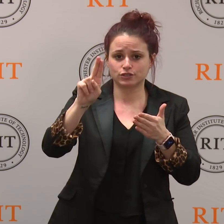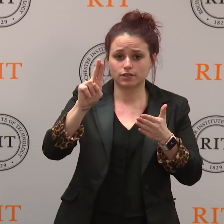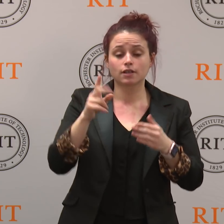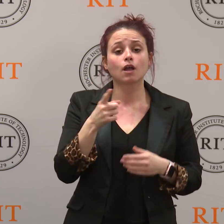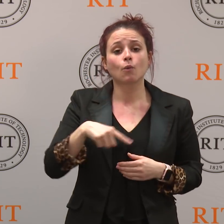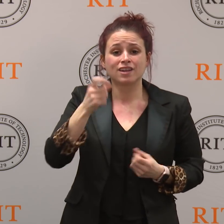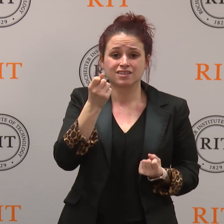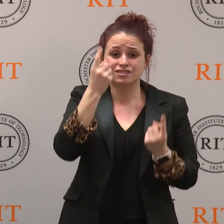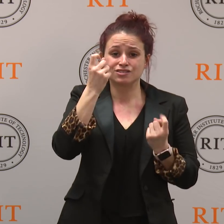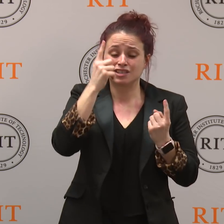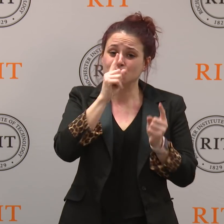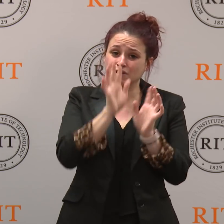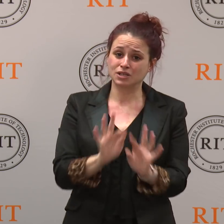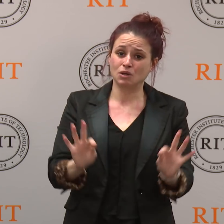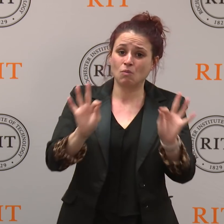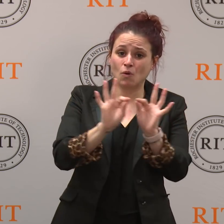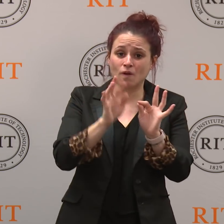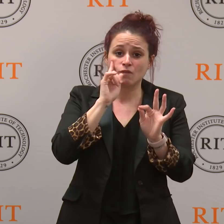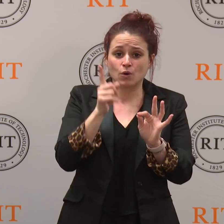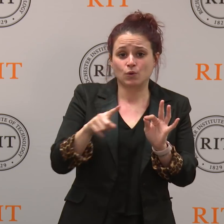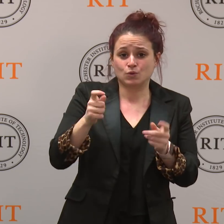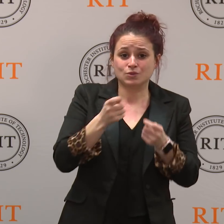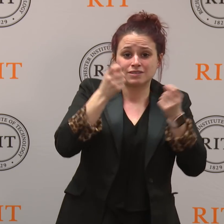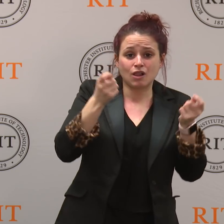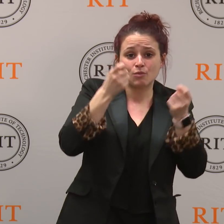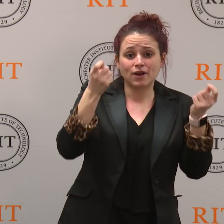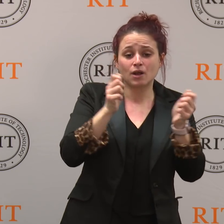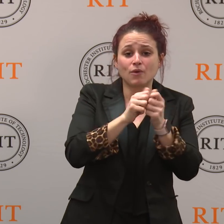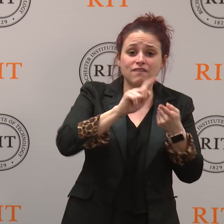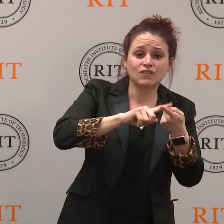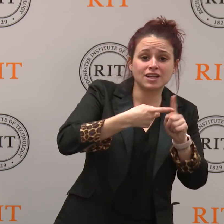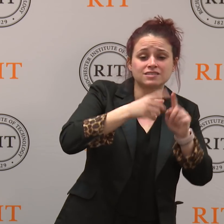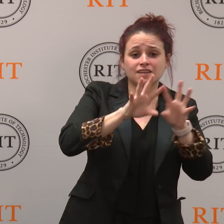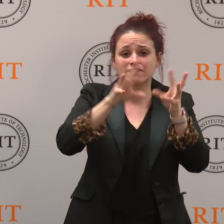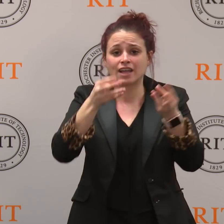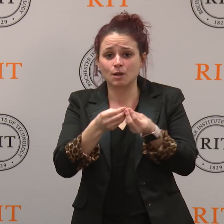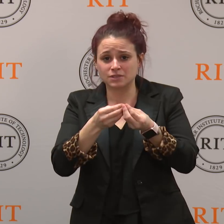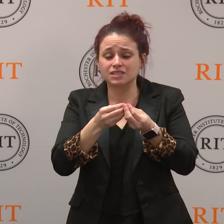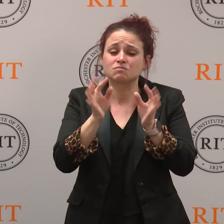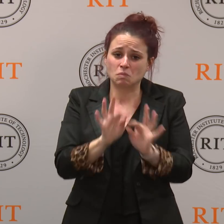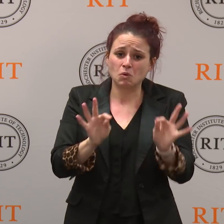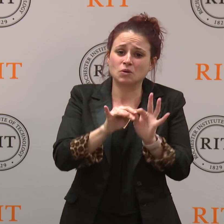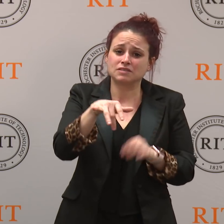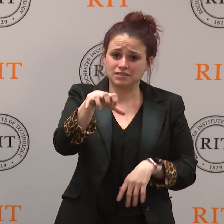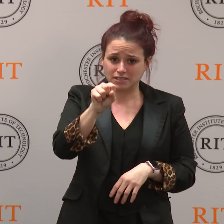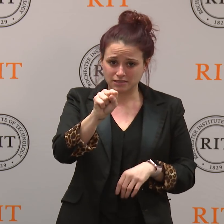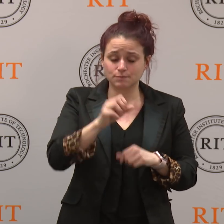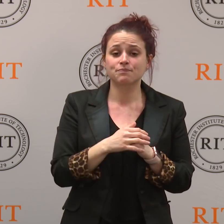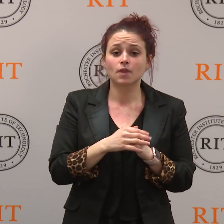how important this celebration is to graduates and their guests. We will have an answer by